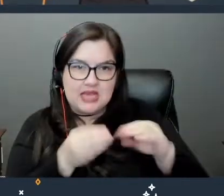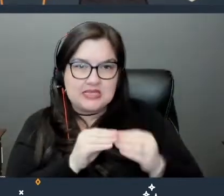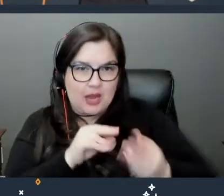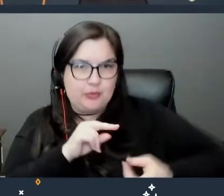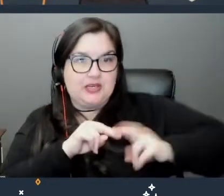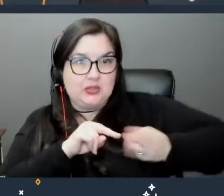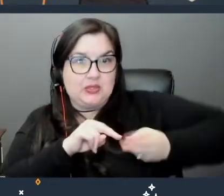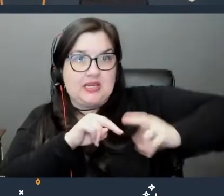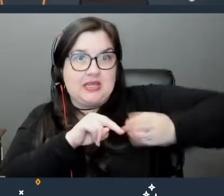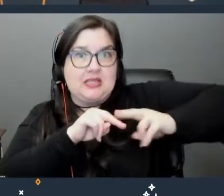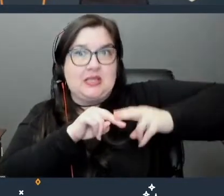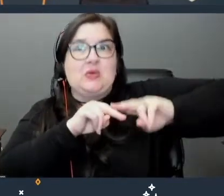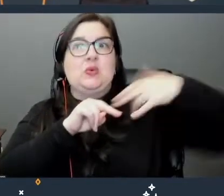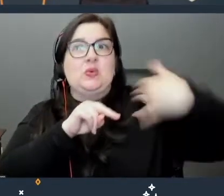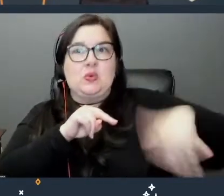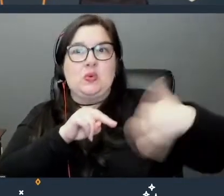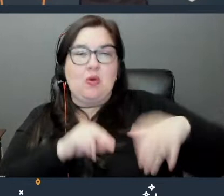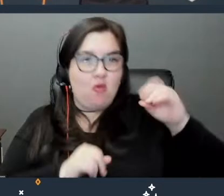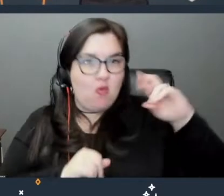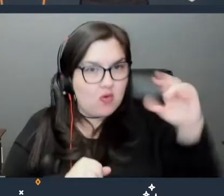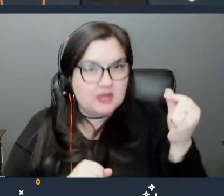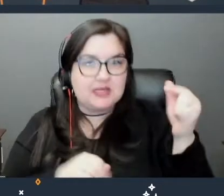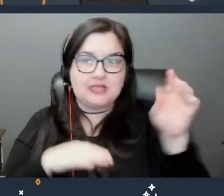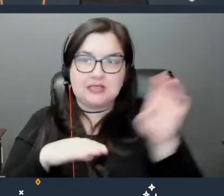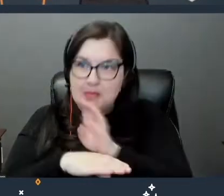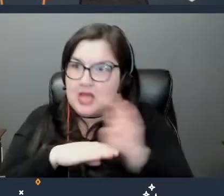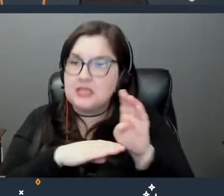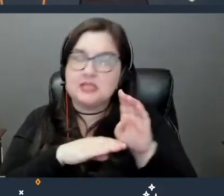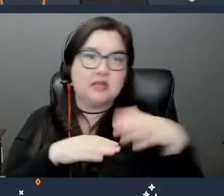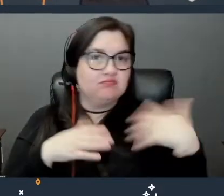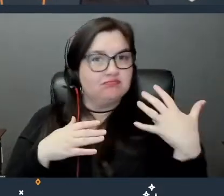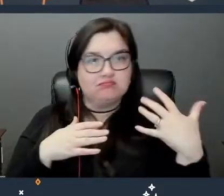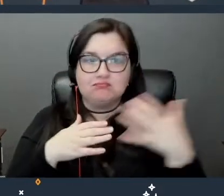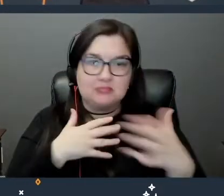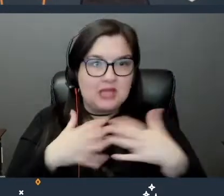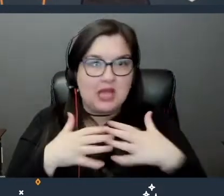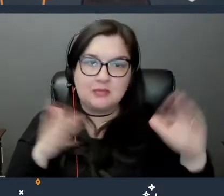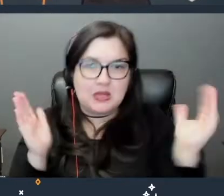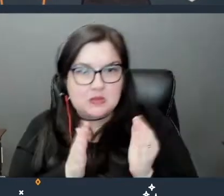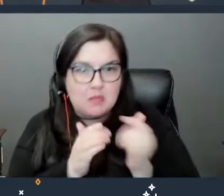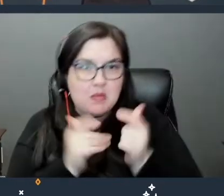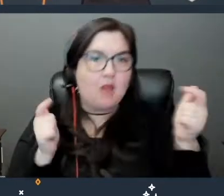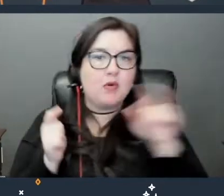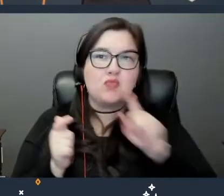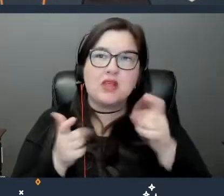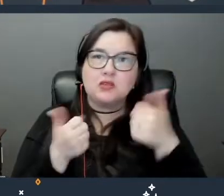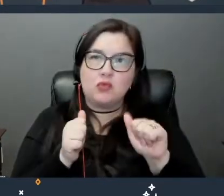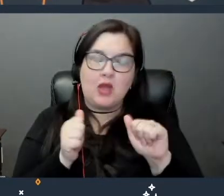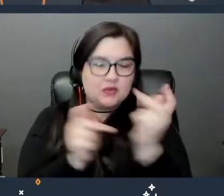as organizations of all sizes and industries really looked to reinvent themselves around data to fuel insights and predictions